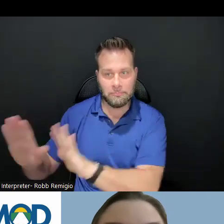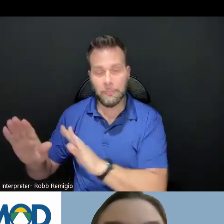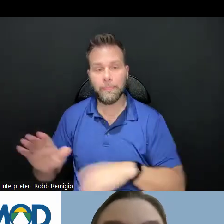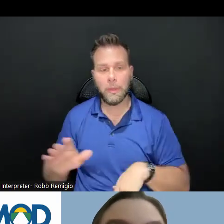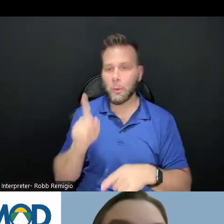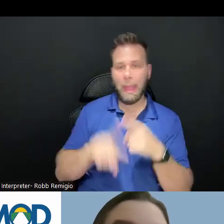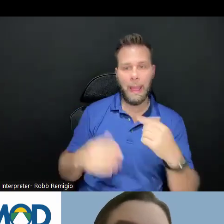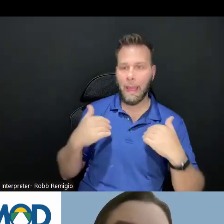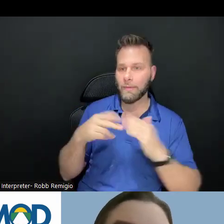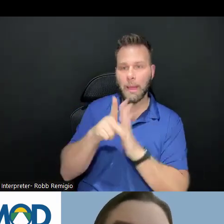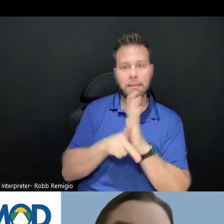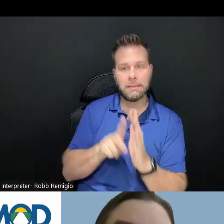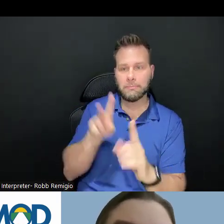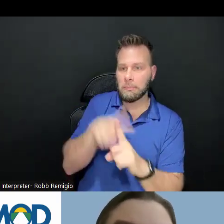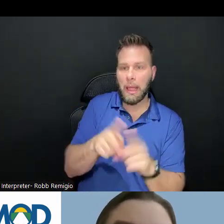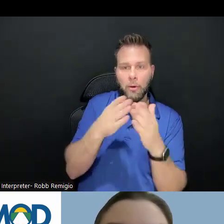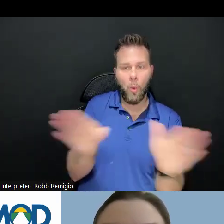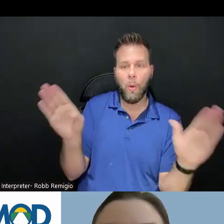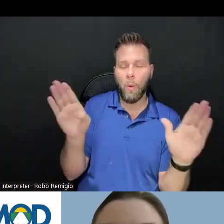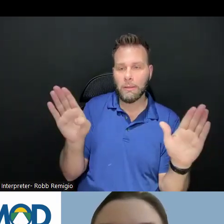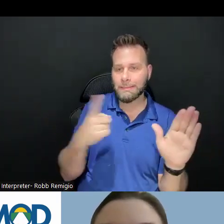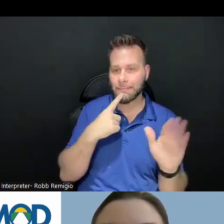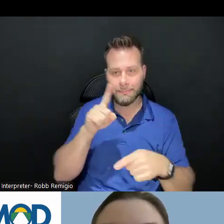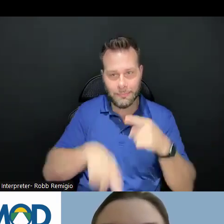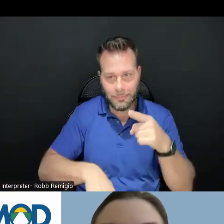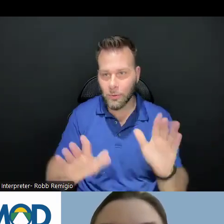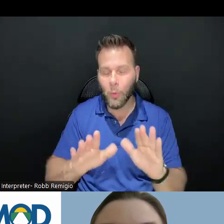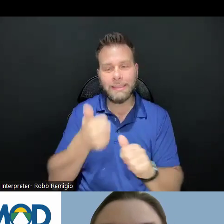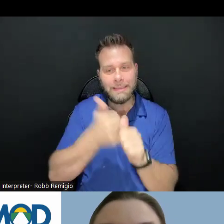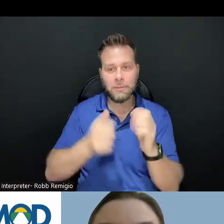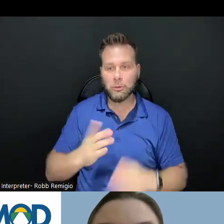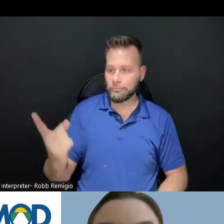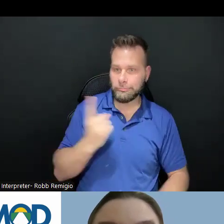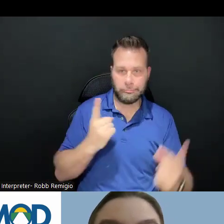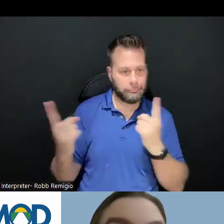policy you would never provide a You do have to look at those, again, individually as they come